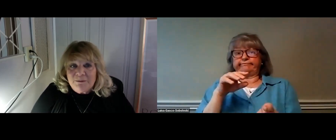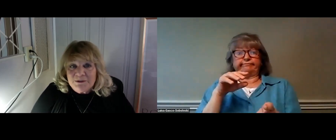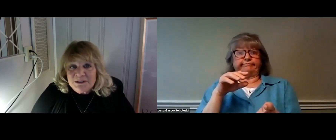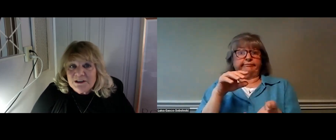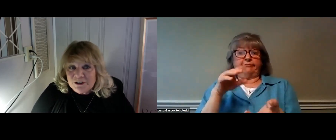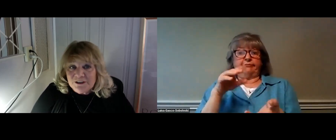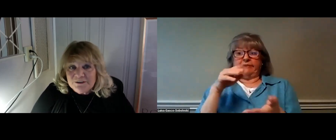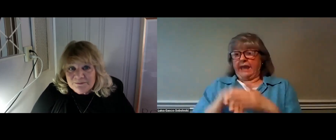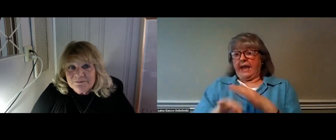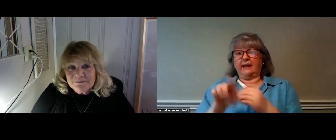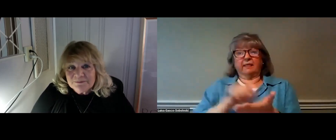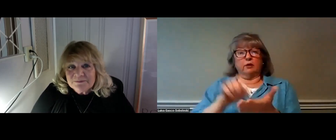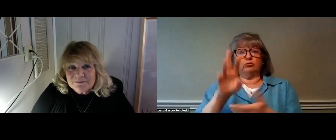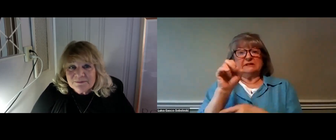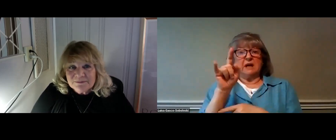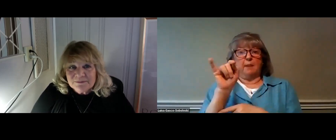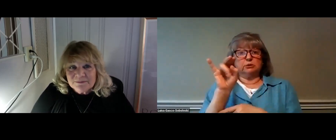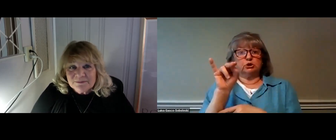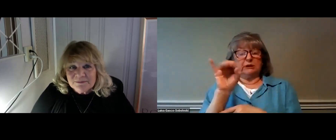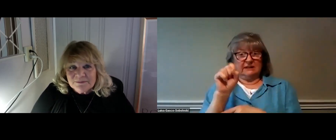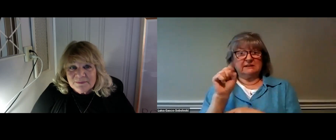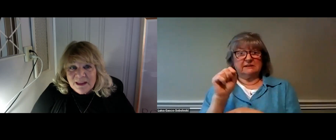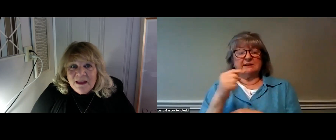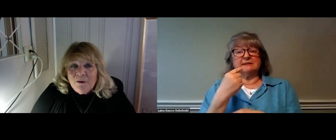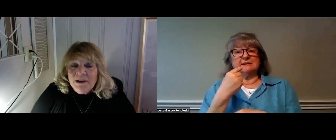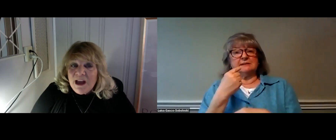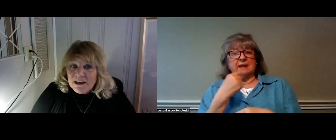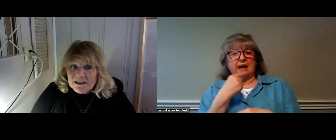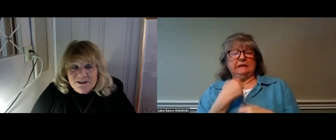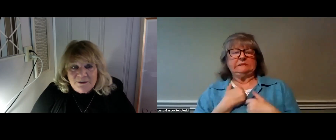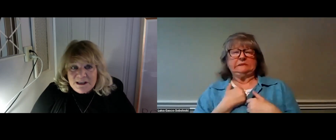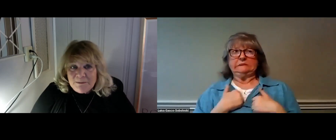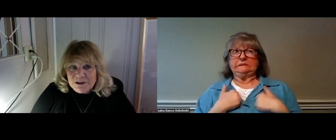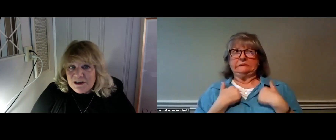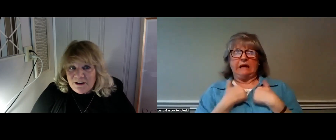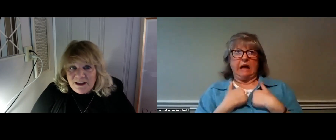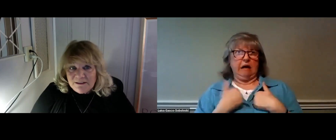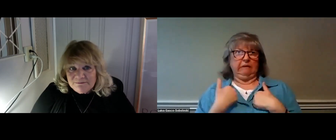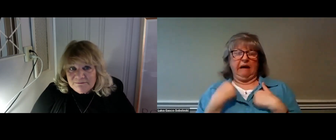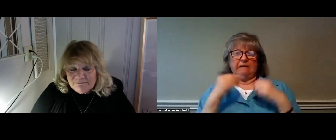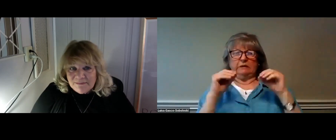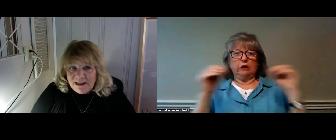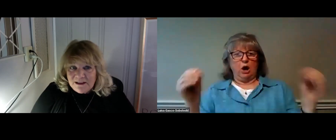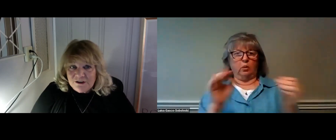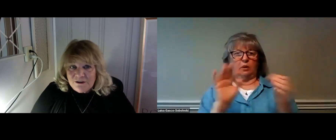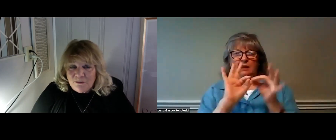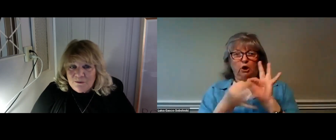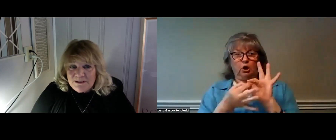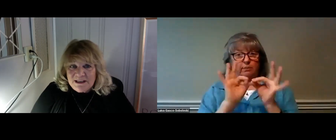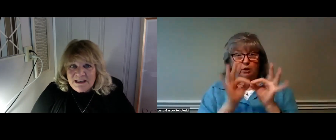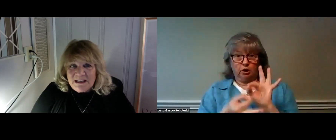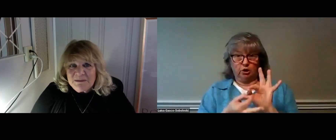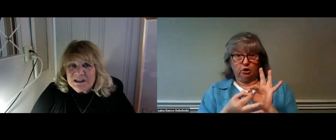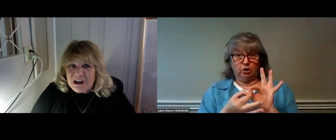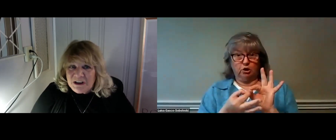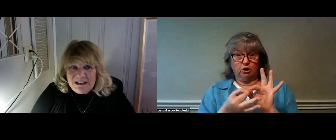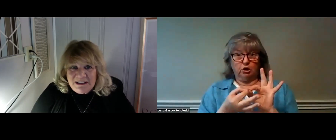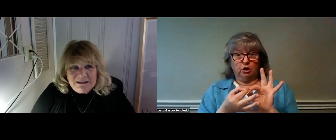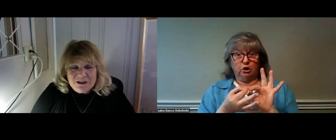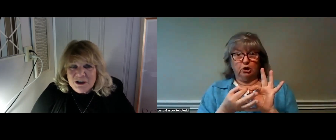procedure. We got into the reception area and the woman said, "I'm sorry there's no